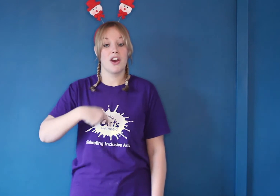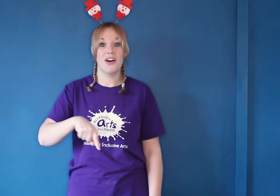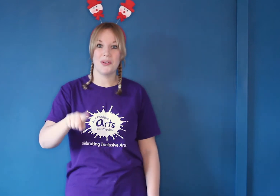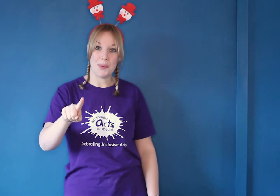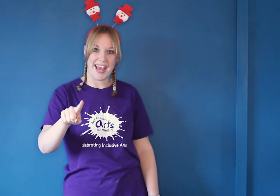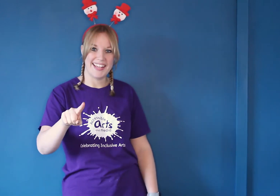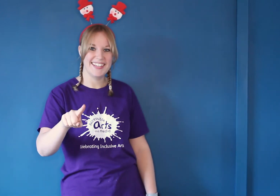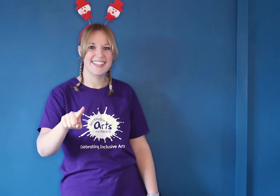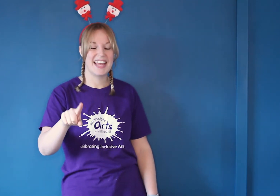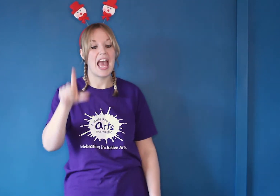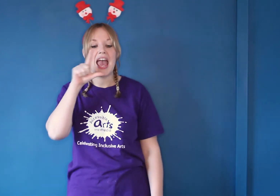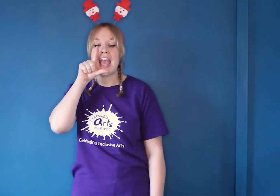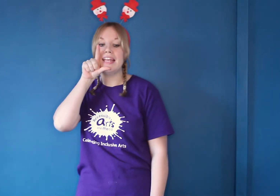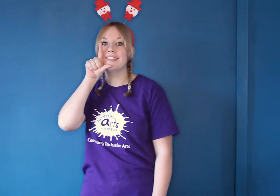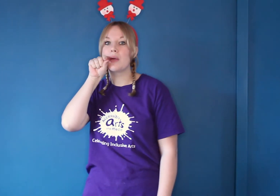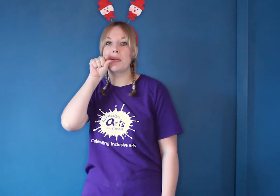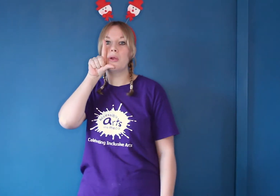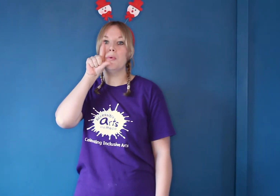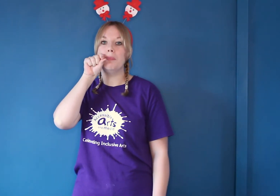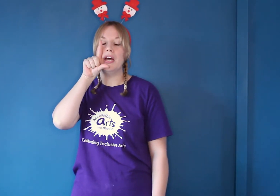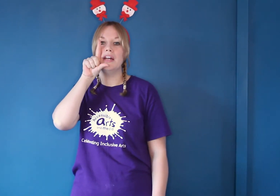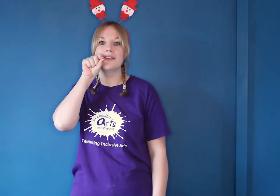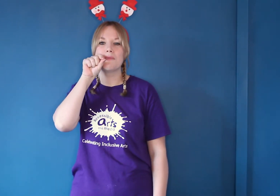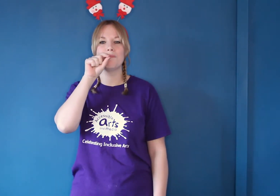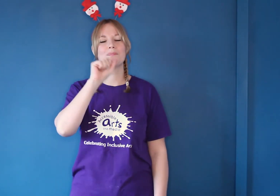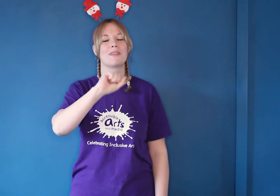Gone away is the bluebird.